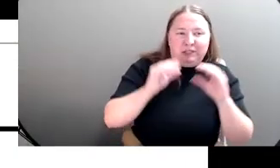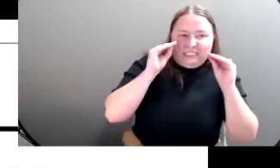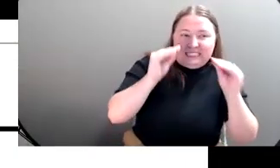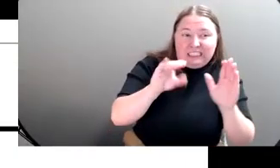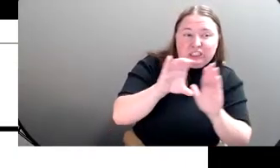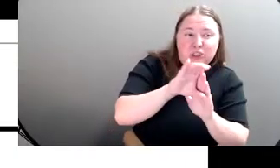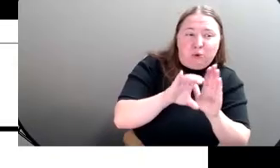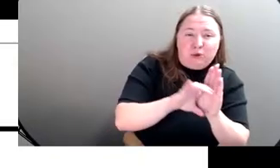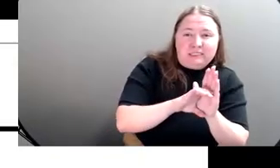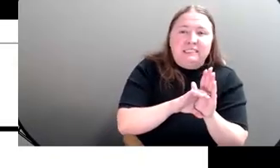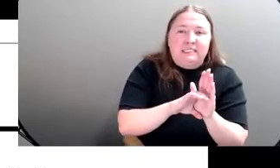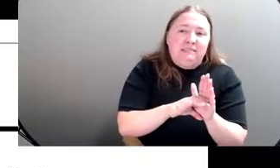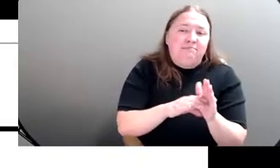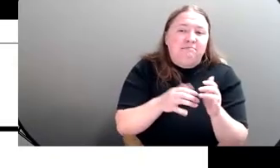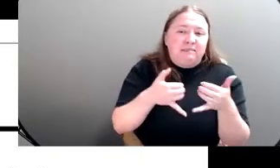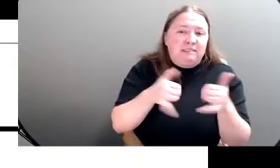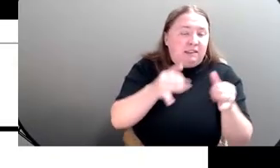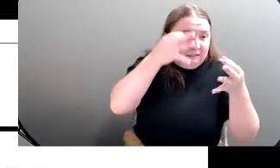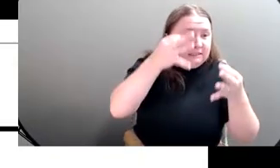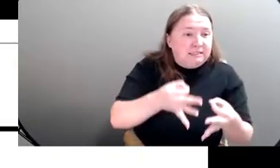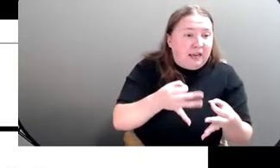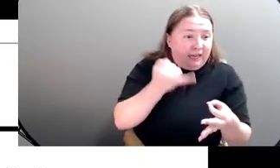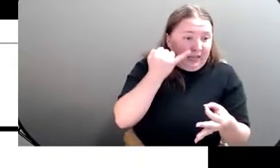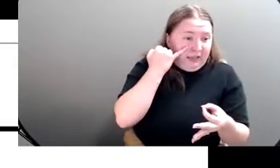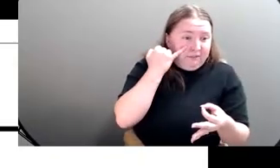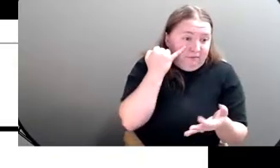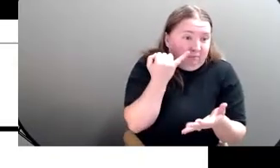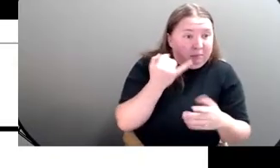like that, you can still decide if it would meet RSI or not.